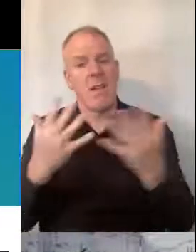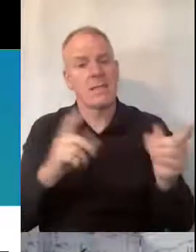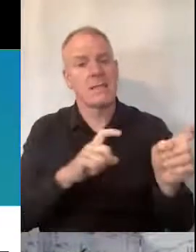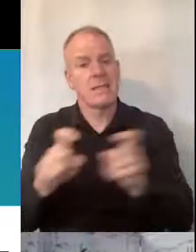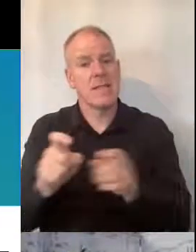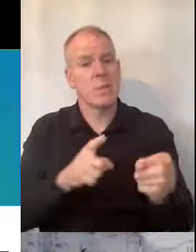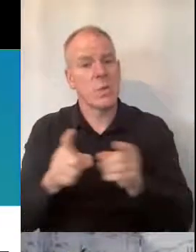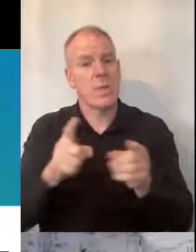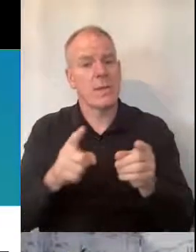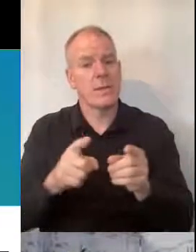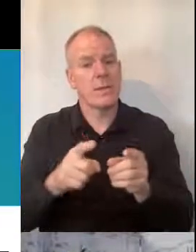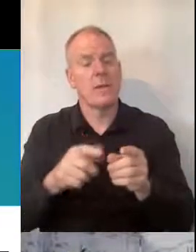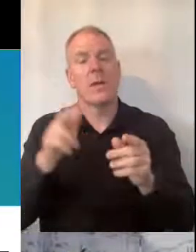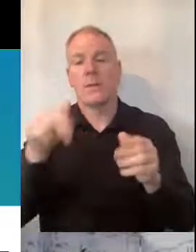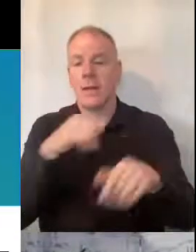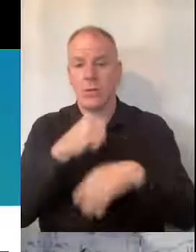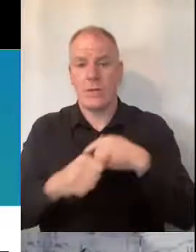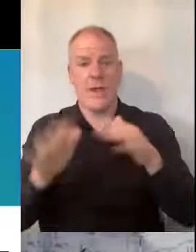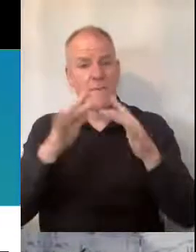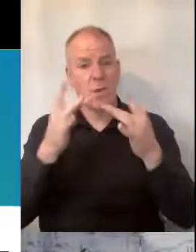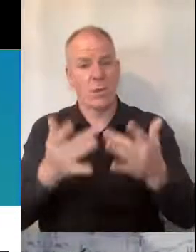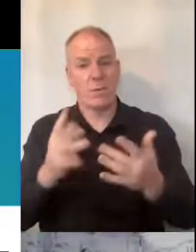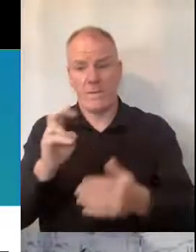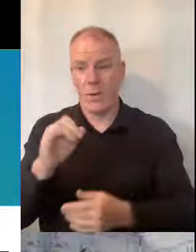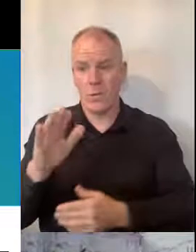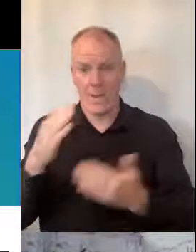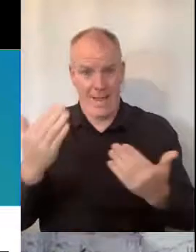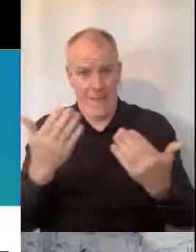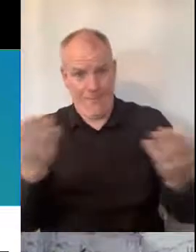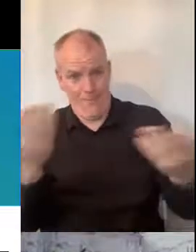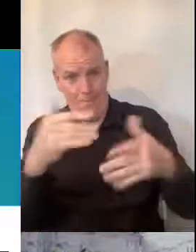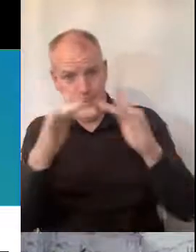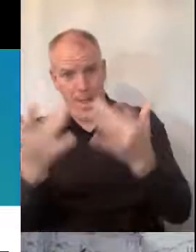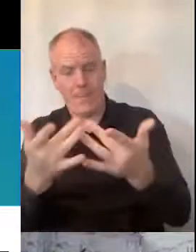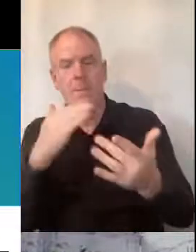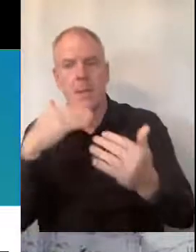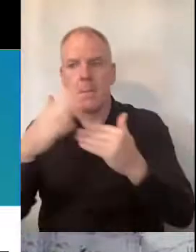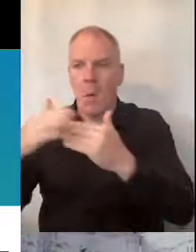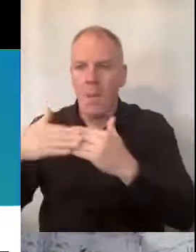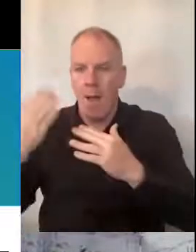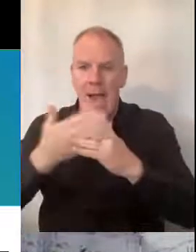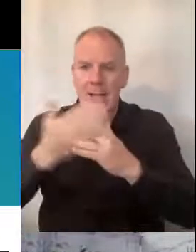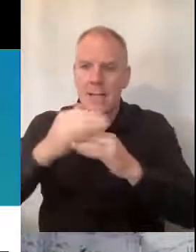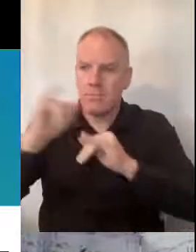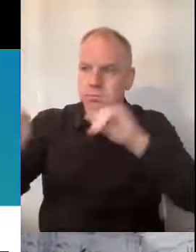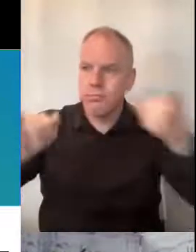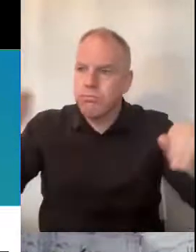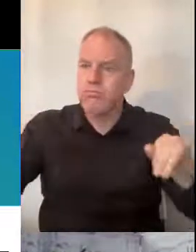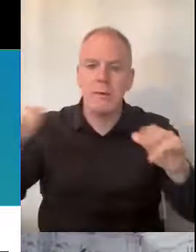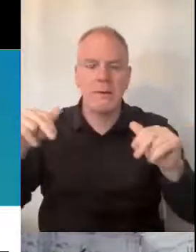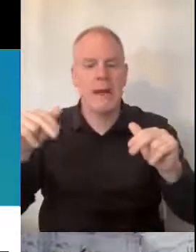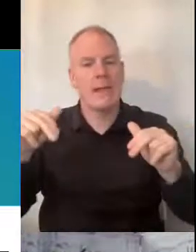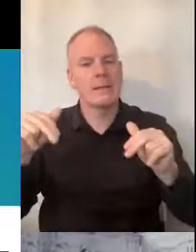We can have this session today virtually, which is amazing and that opens access to. A lot of other people having access